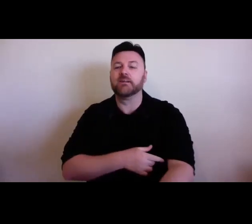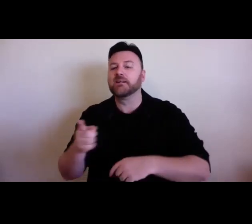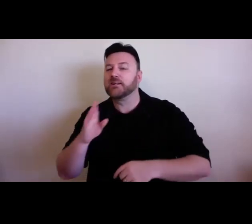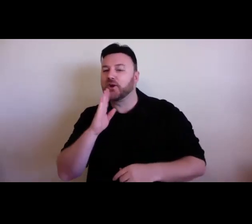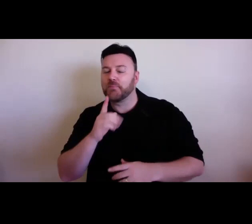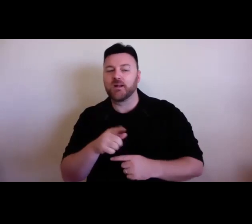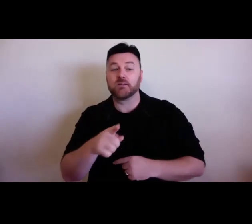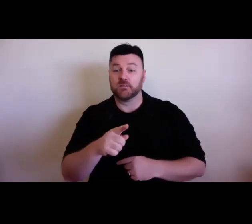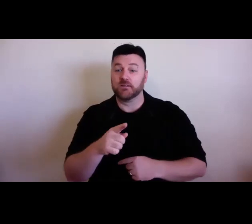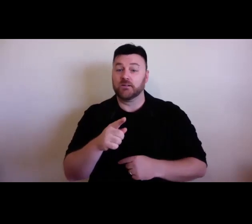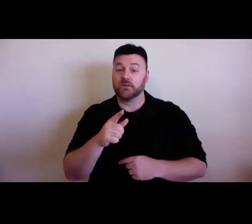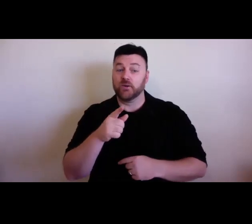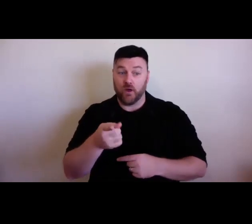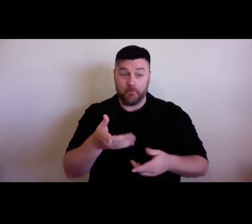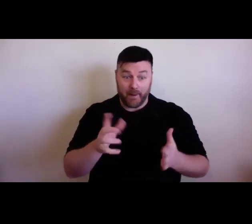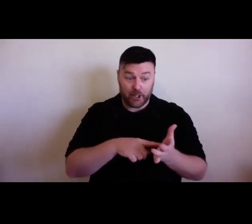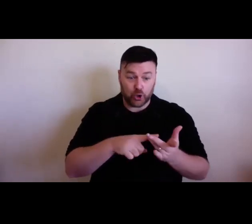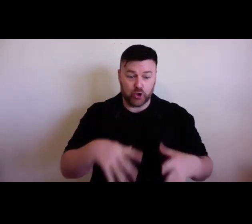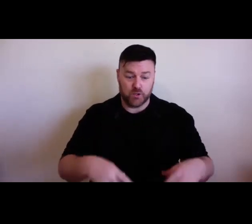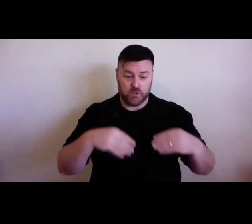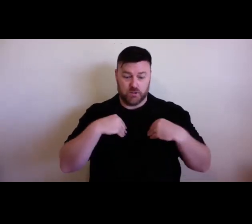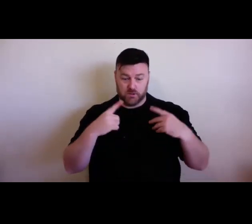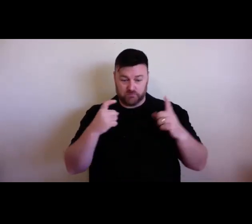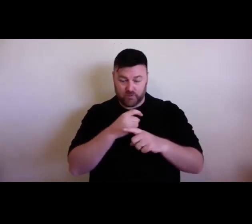embrace complexity and not operate in dichotomies challenge us the